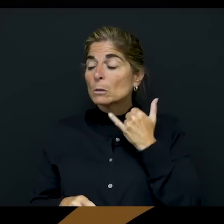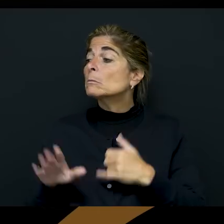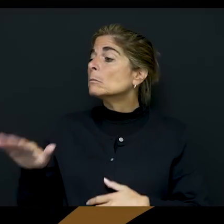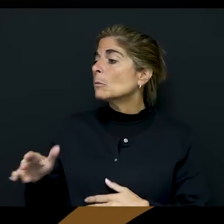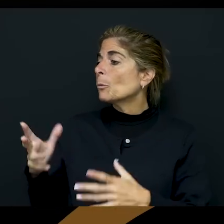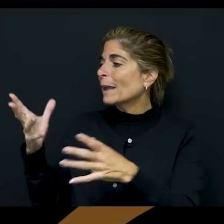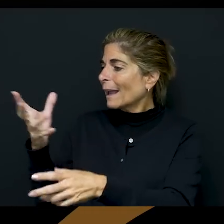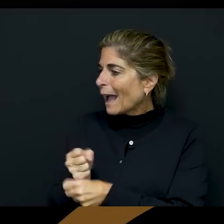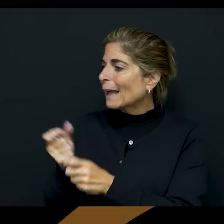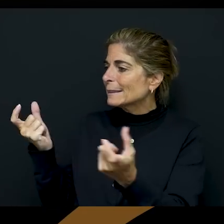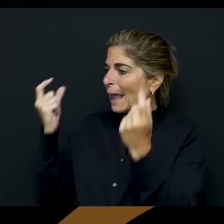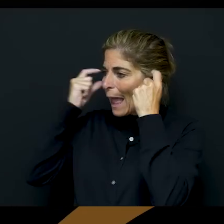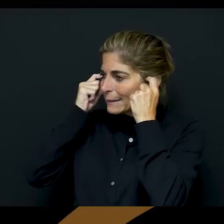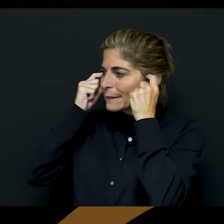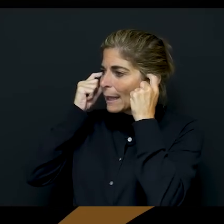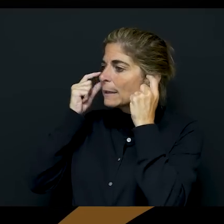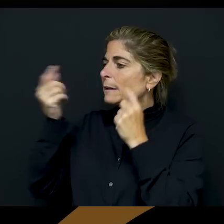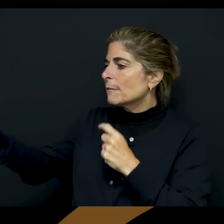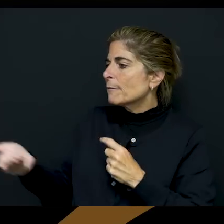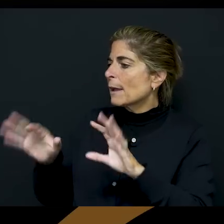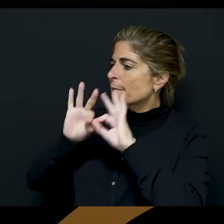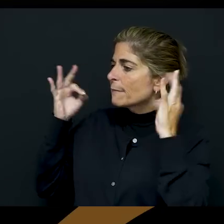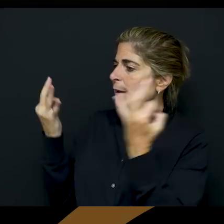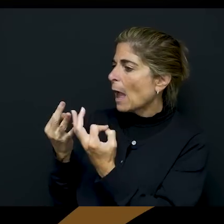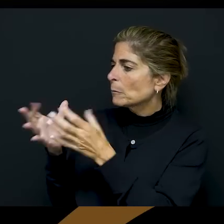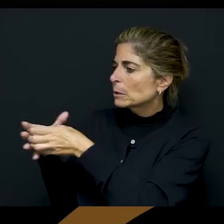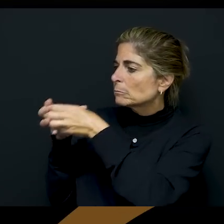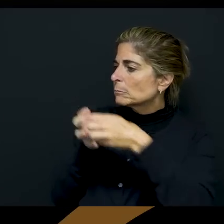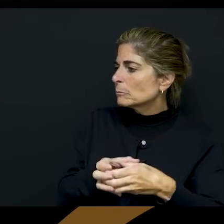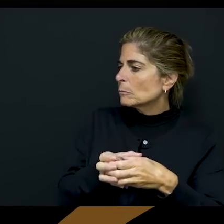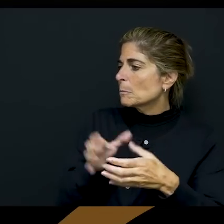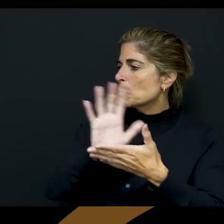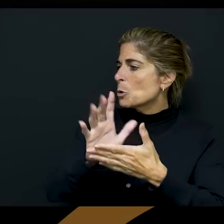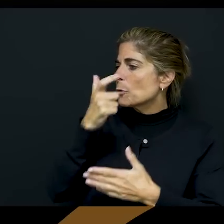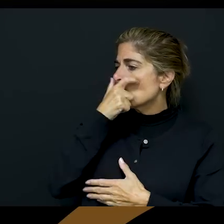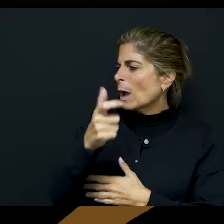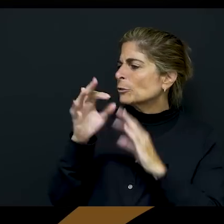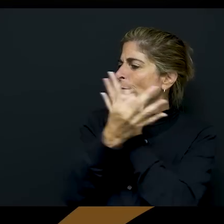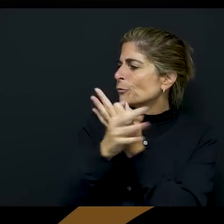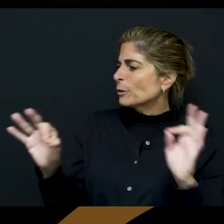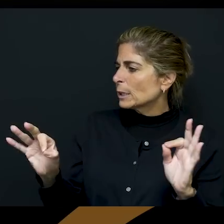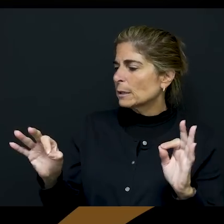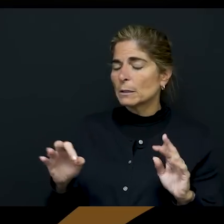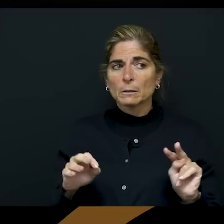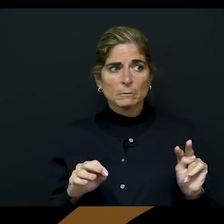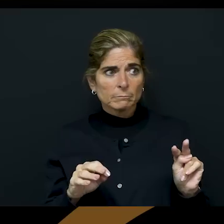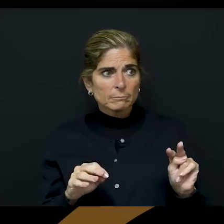They told me they had gone and got the headsets that were needed and they invited my entire family to come and watch the movie for free.